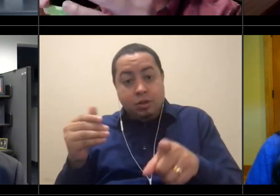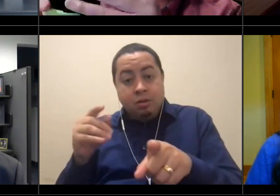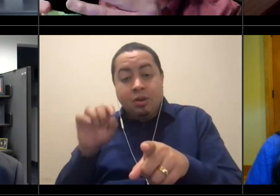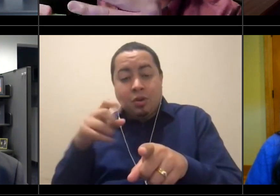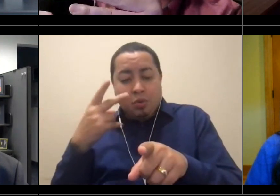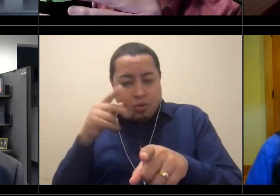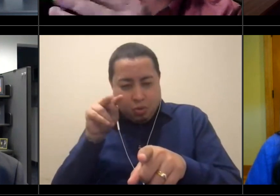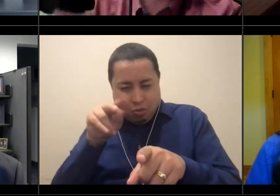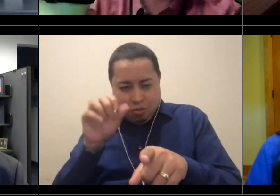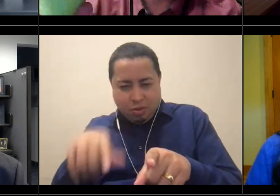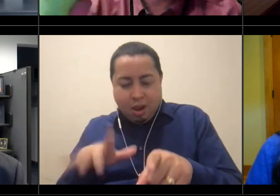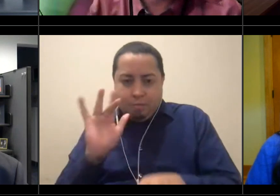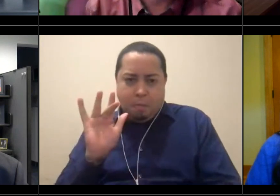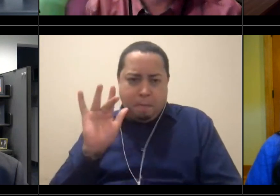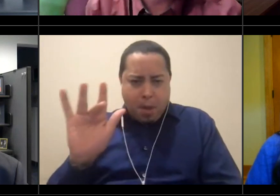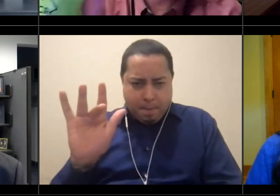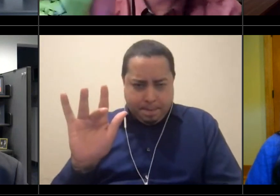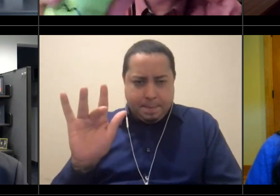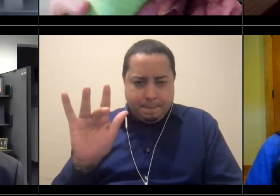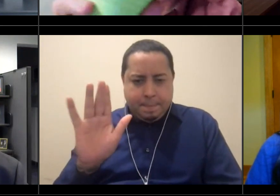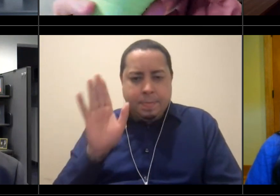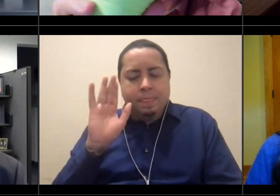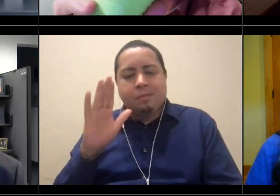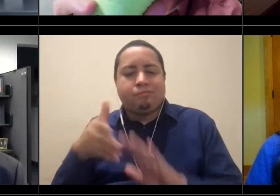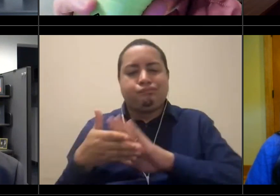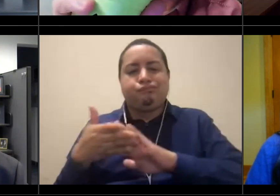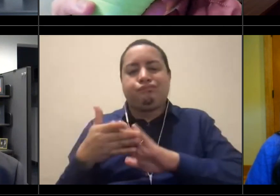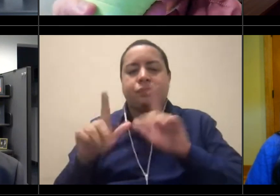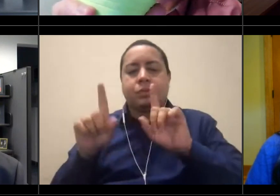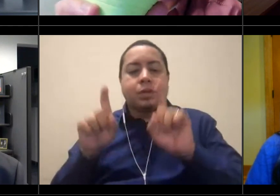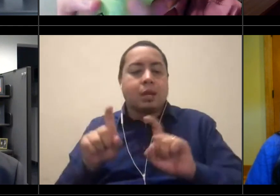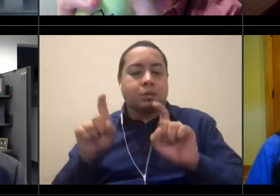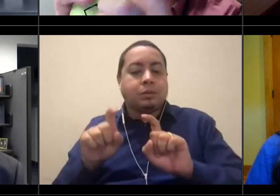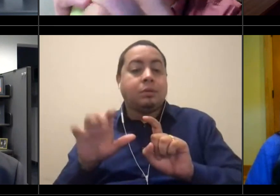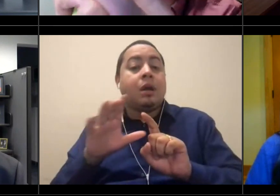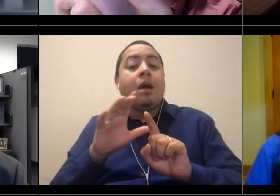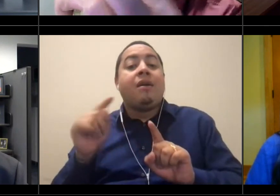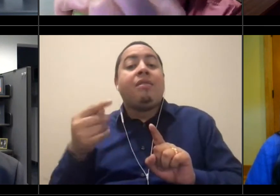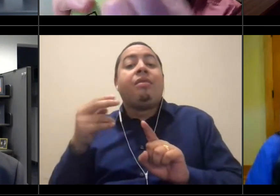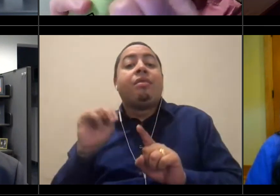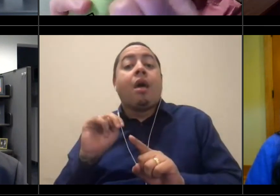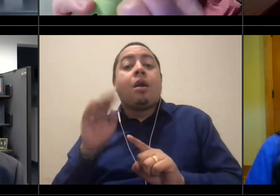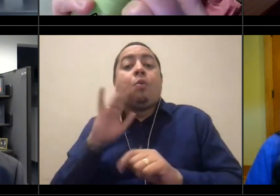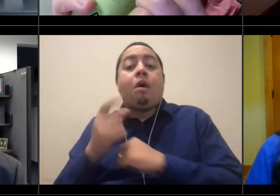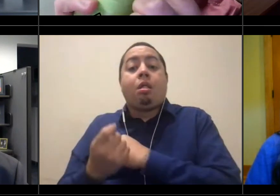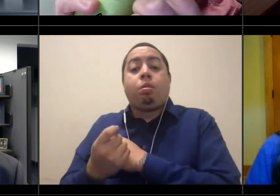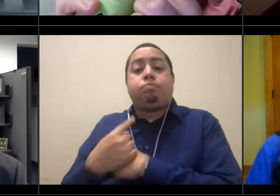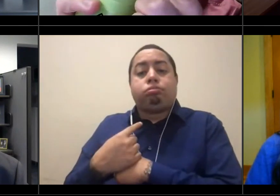it will run a test internally and transmit and send a self test, just one burst.